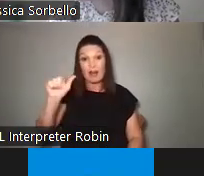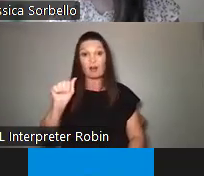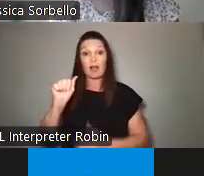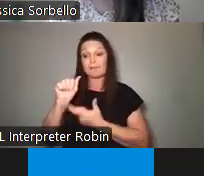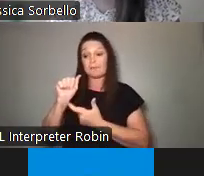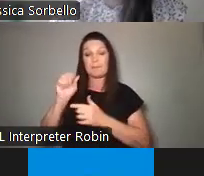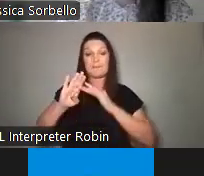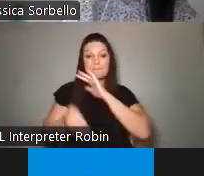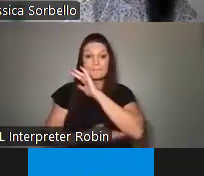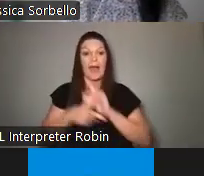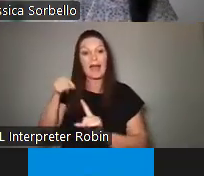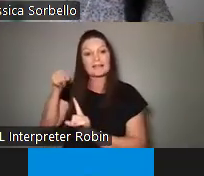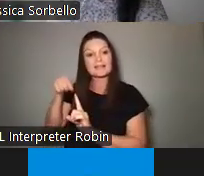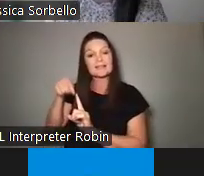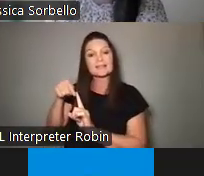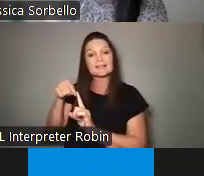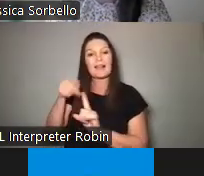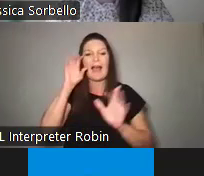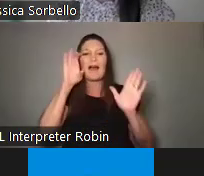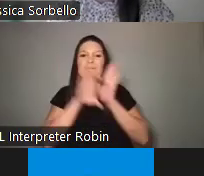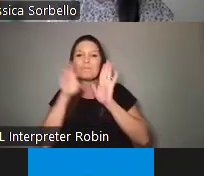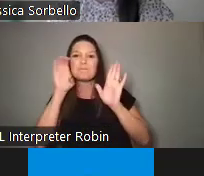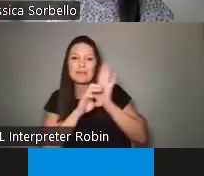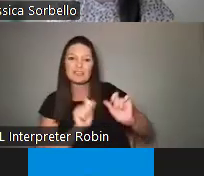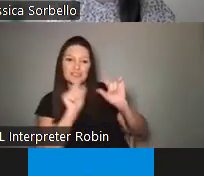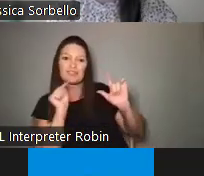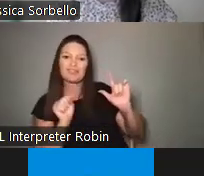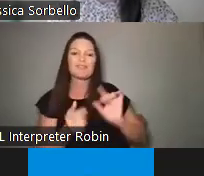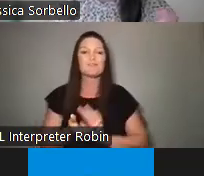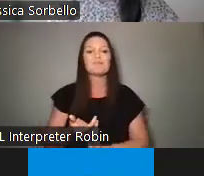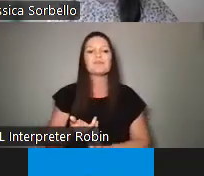are an amazing way, again for us, but also to be able to